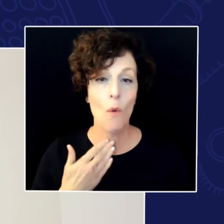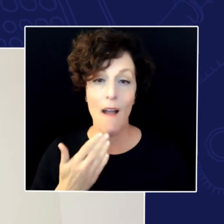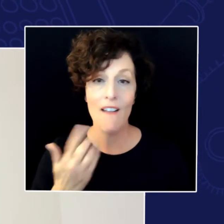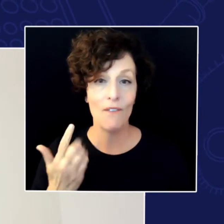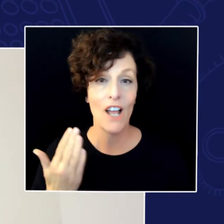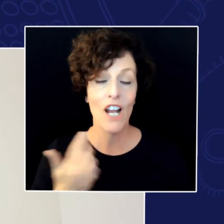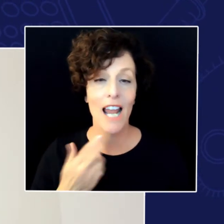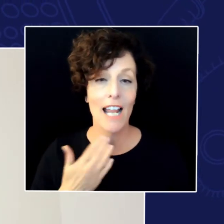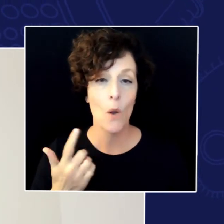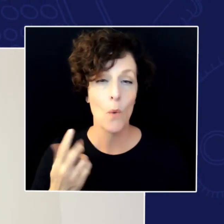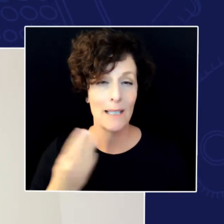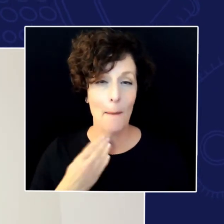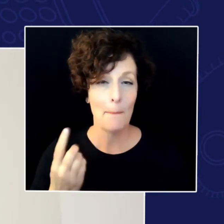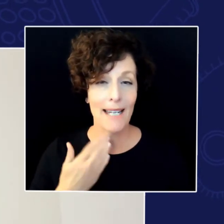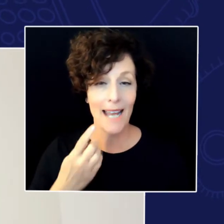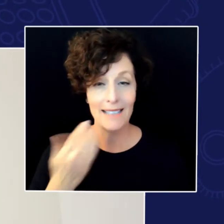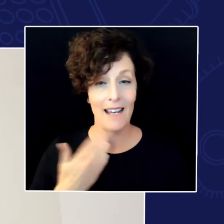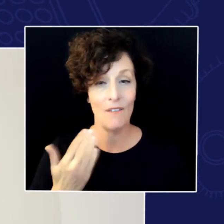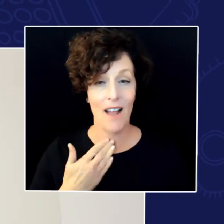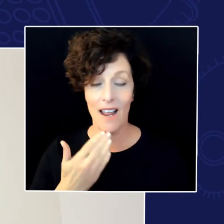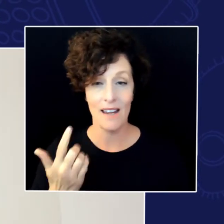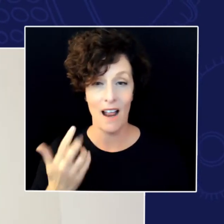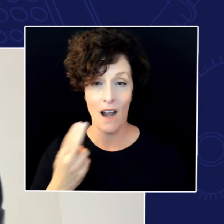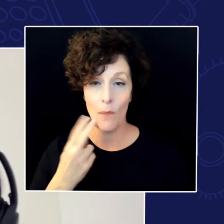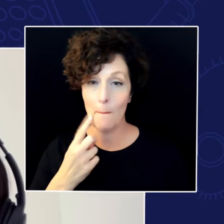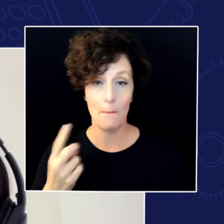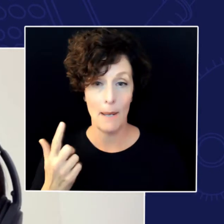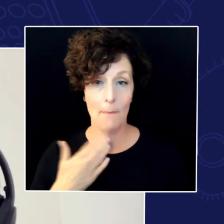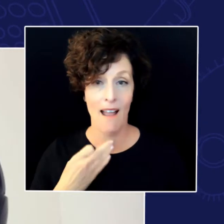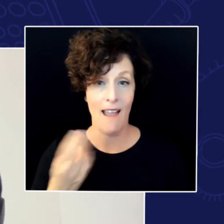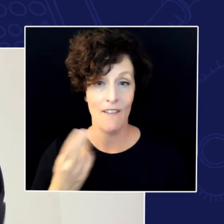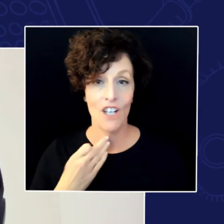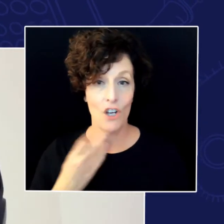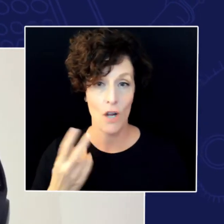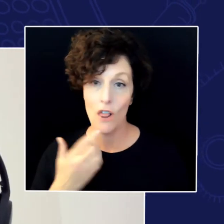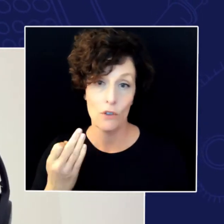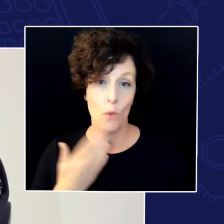So I felt like it was a bad idea if I tell other people that I have hearing loss.